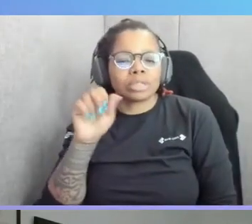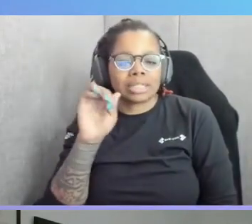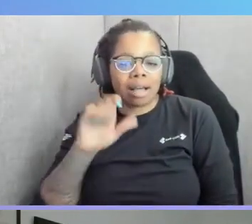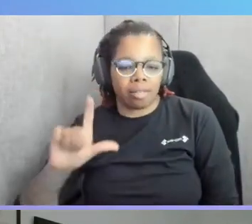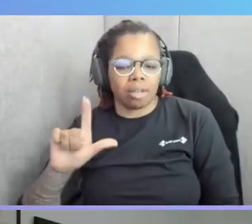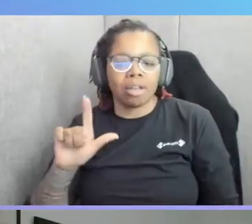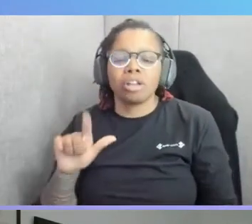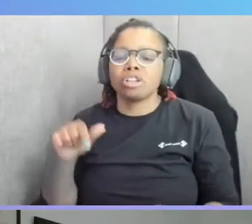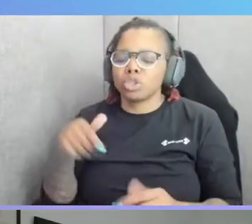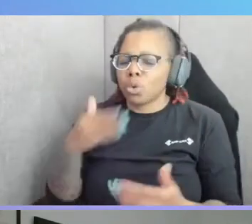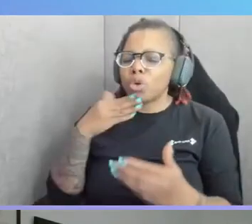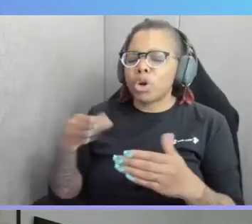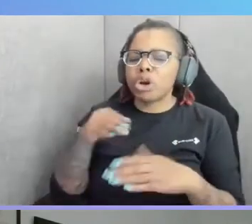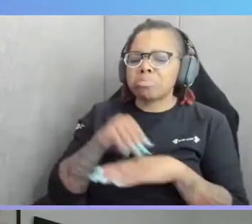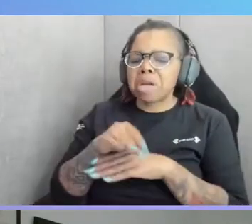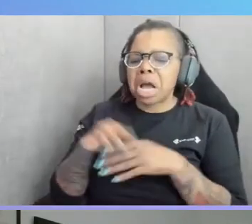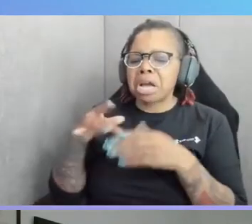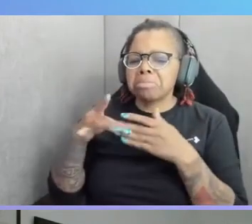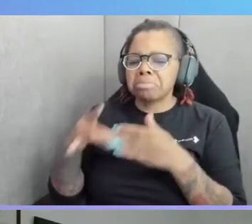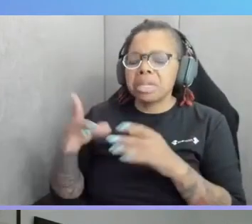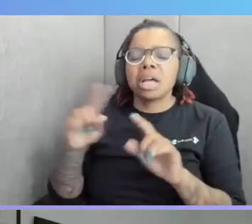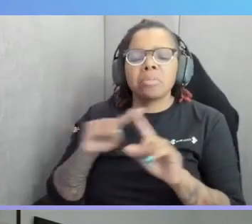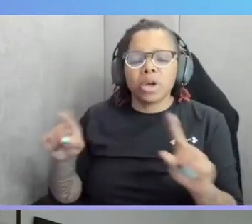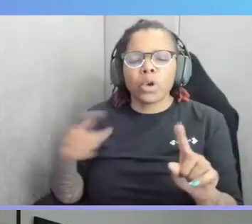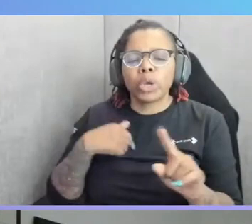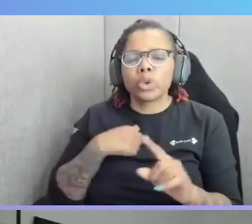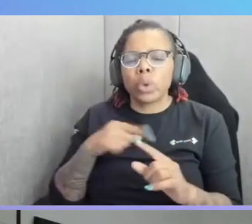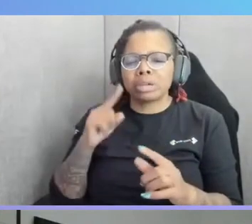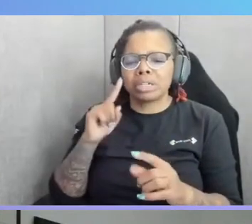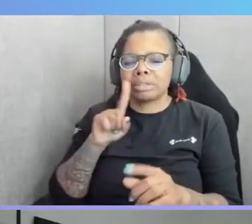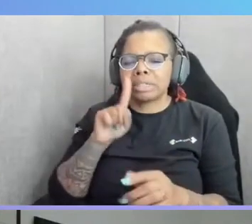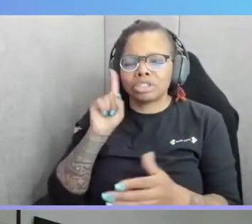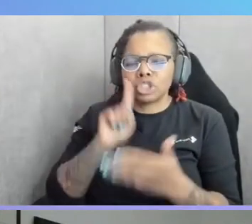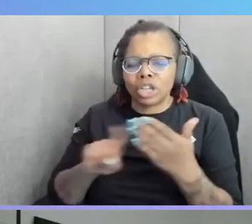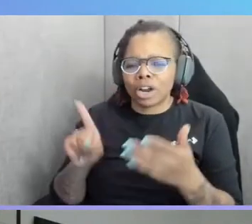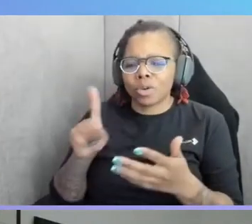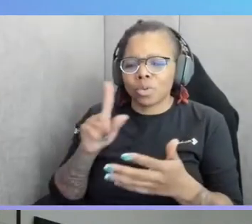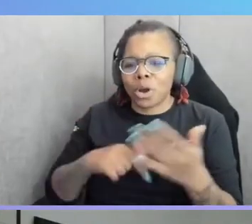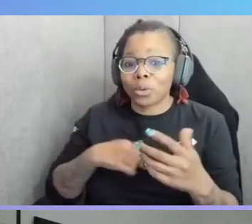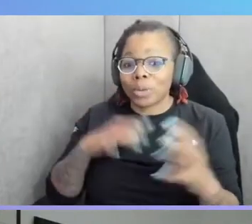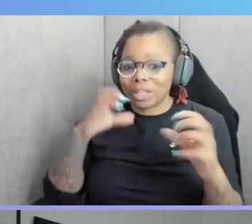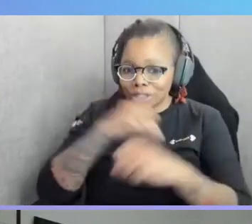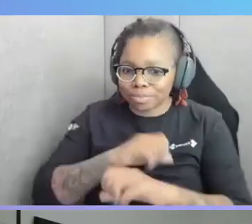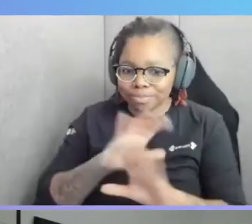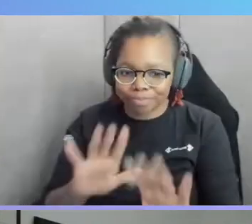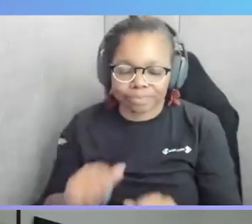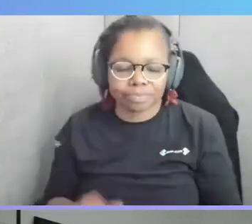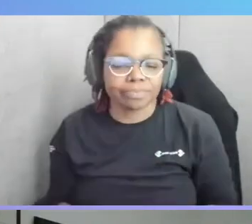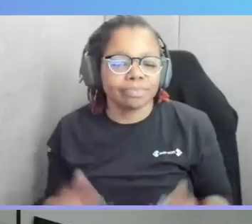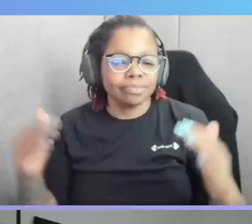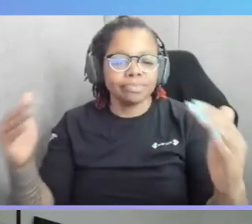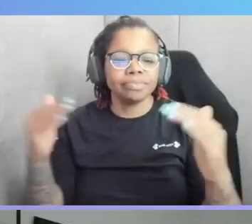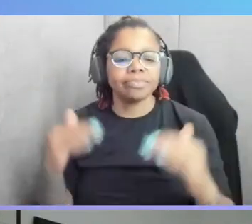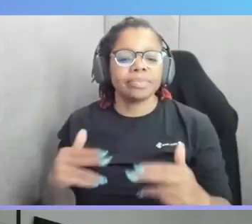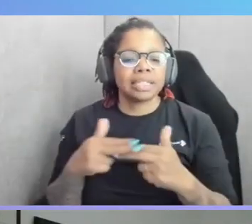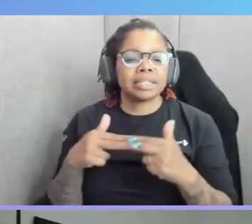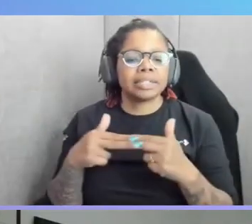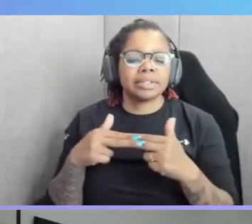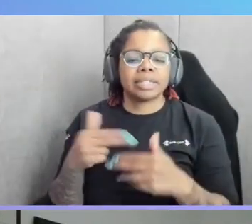we did want to make sure we were confirming what we already supposed. So moving on to the next slide. So slide 15 and I'm